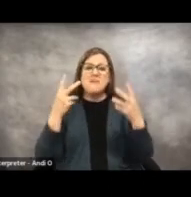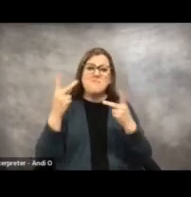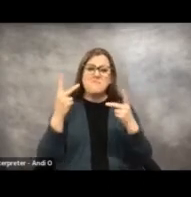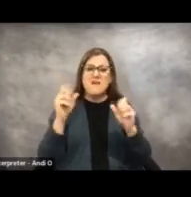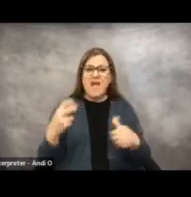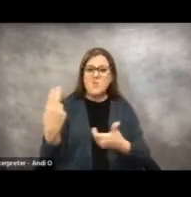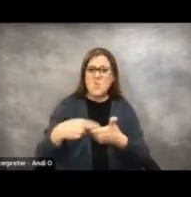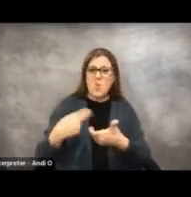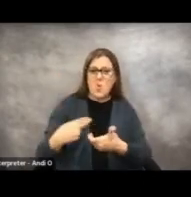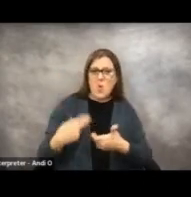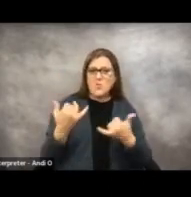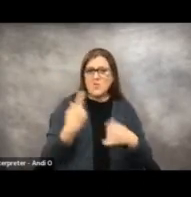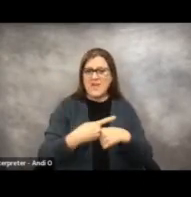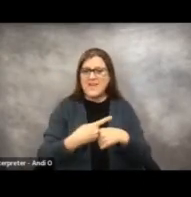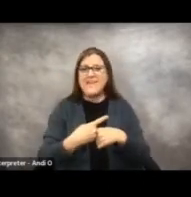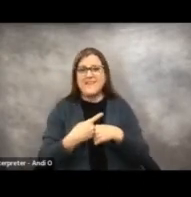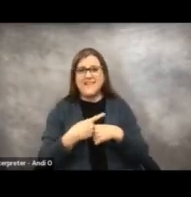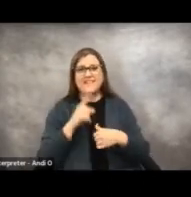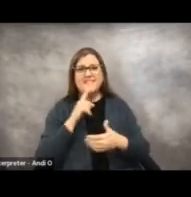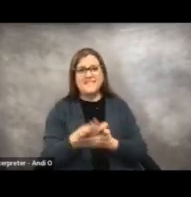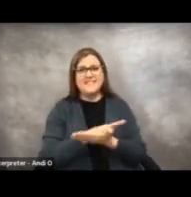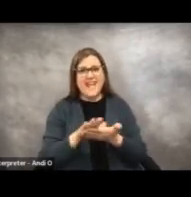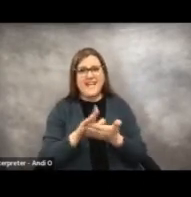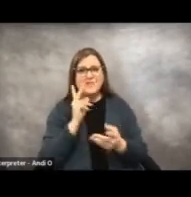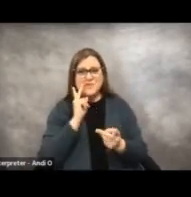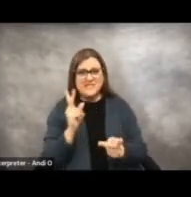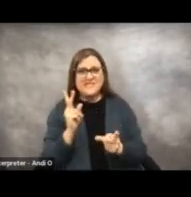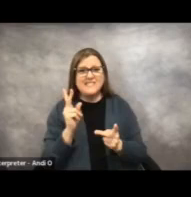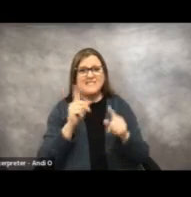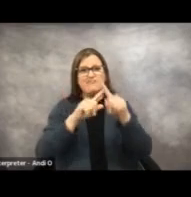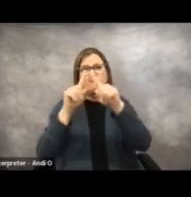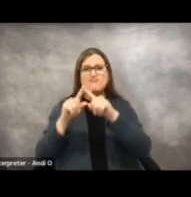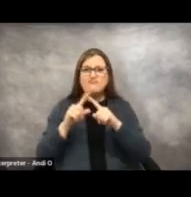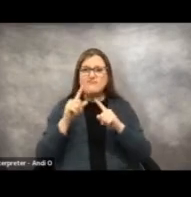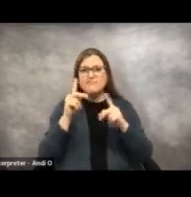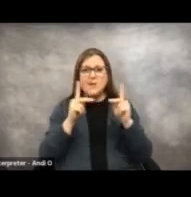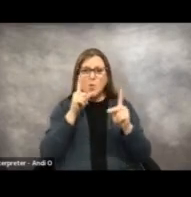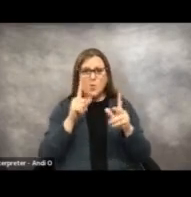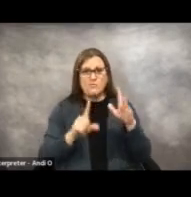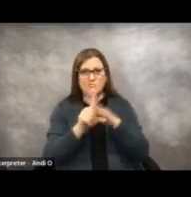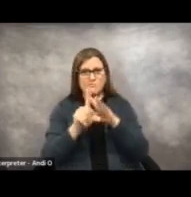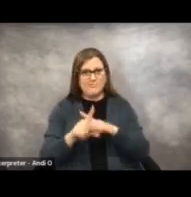today. And it's nice to It's great seeing the different types of people that we have here. You